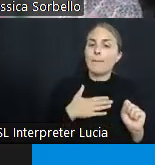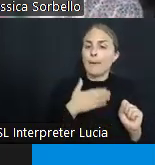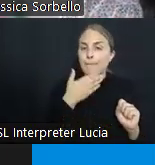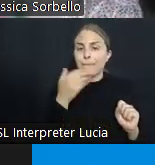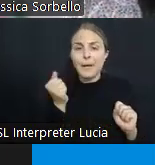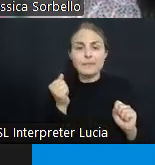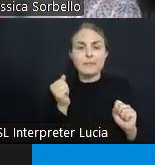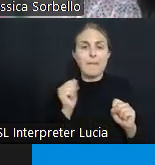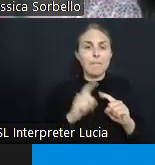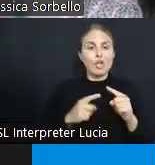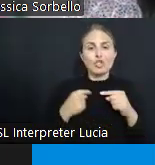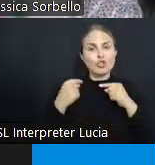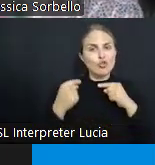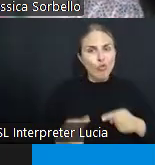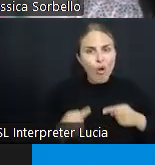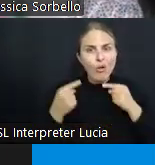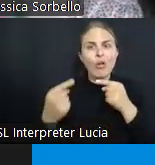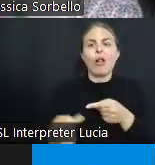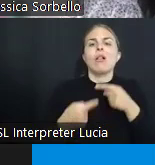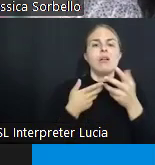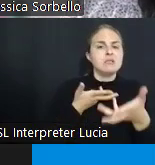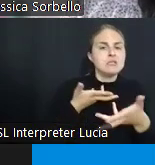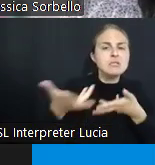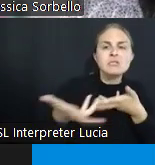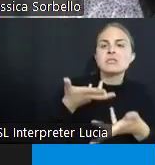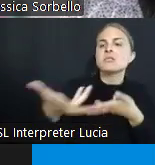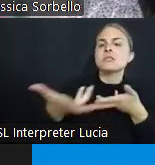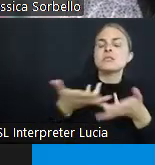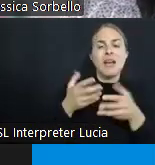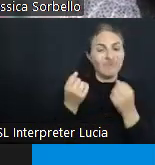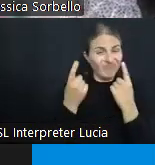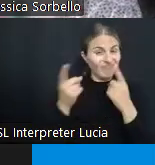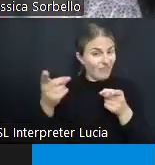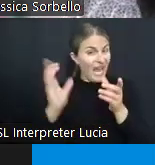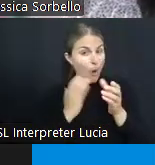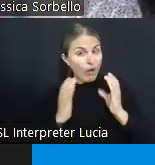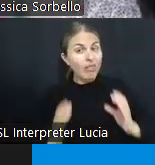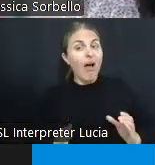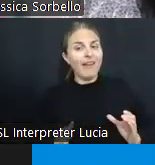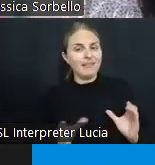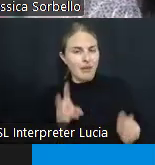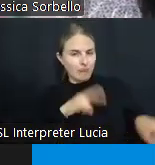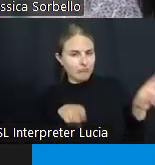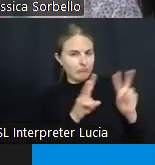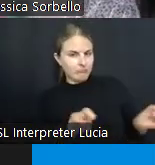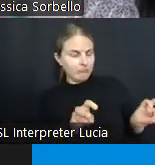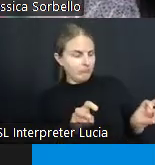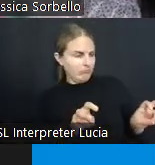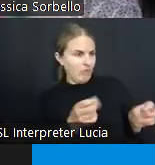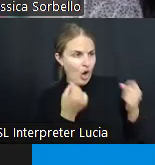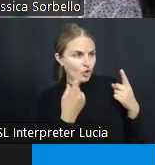are very smart, they can read all of us probably better than anyone else we work with. That client would